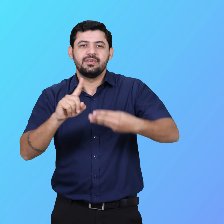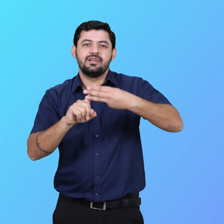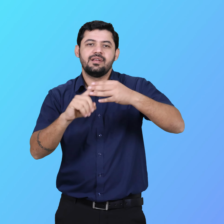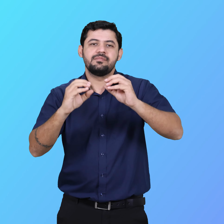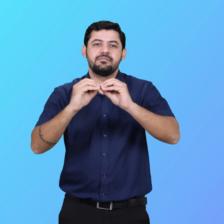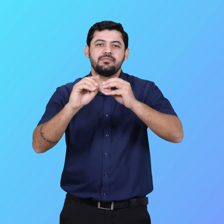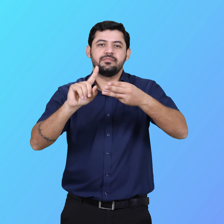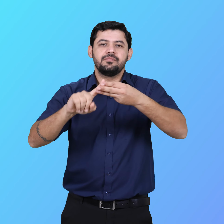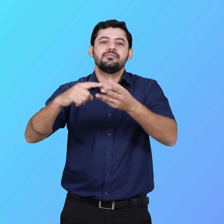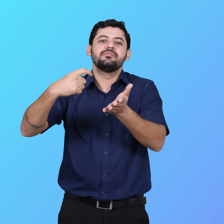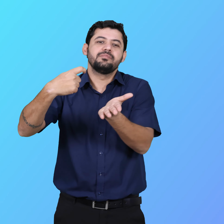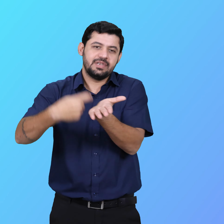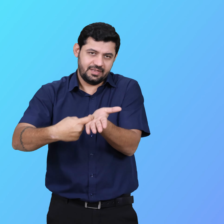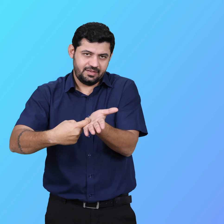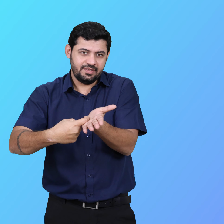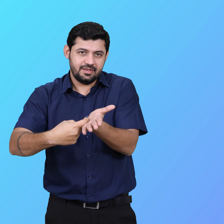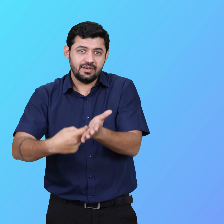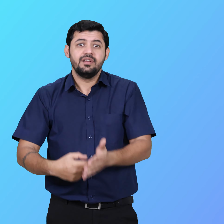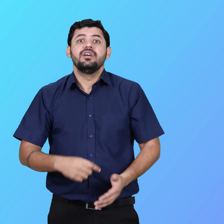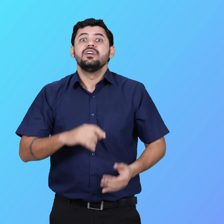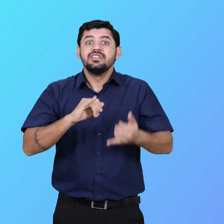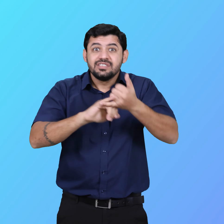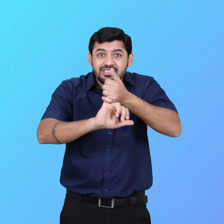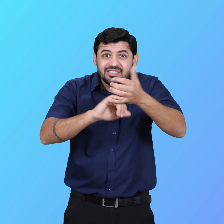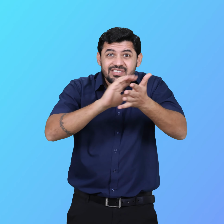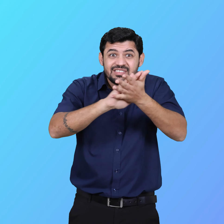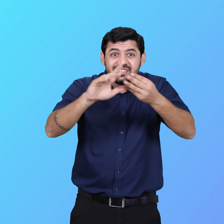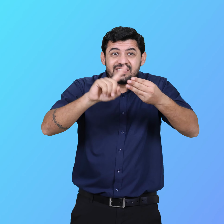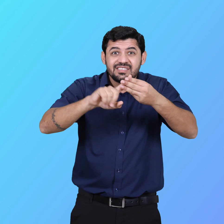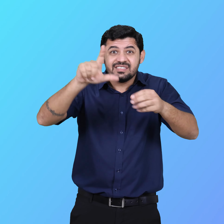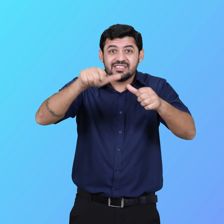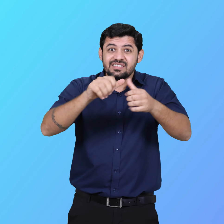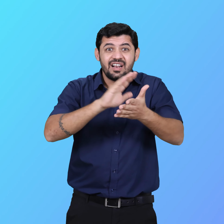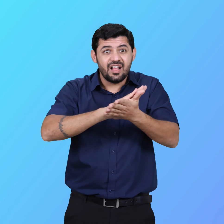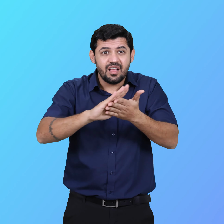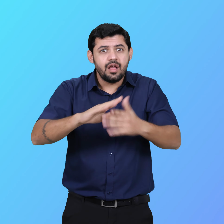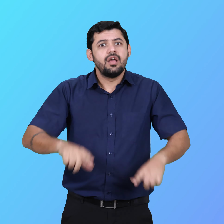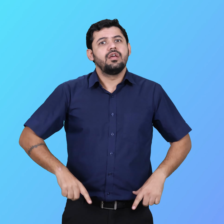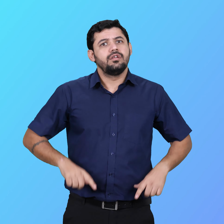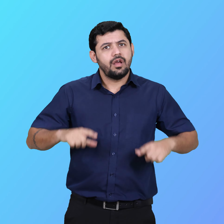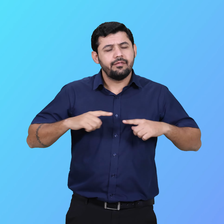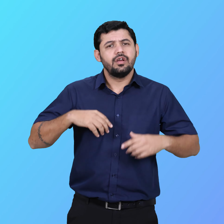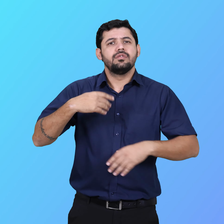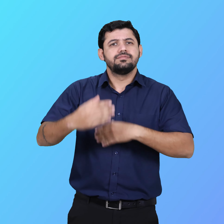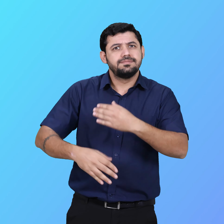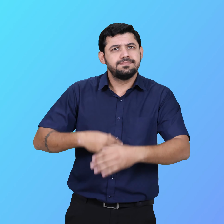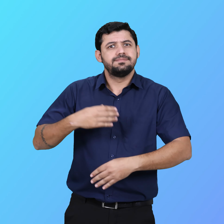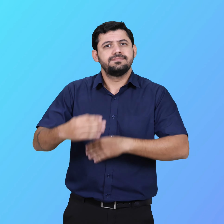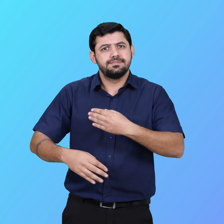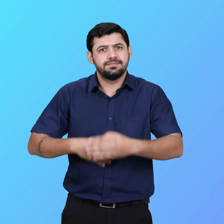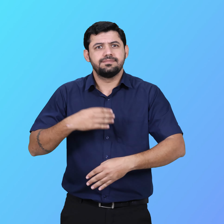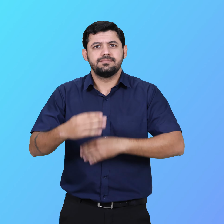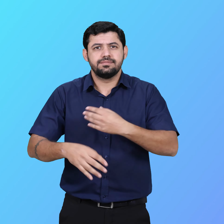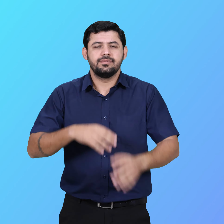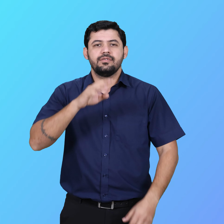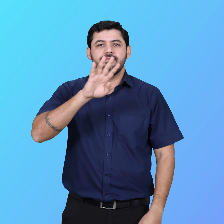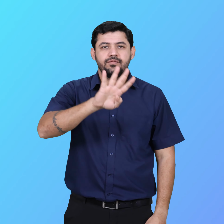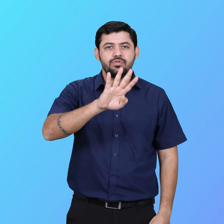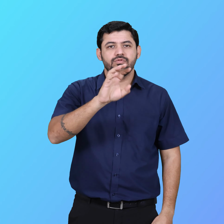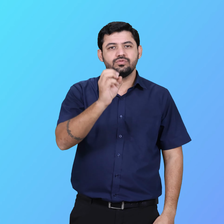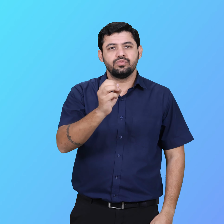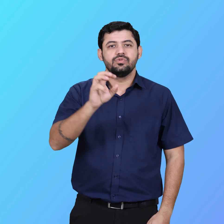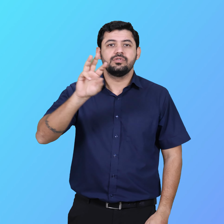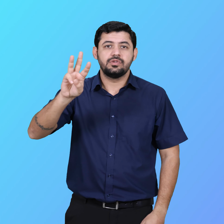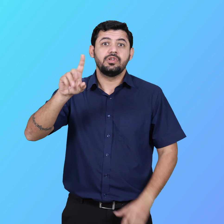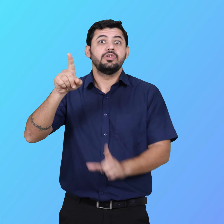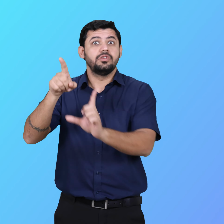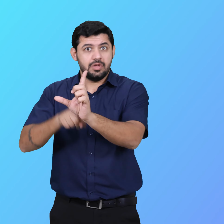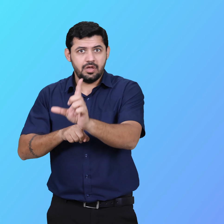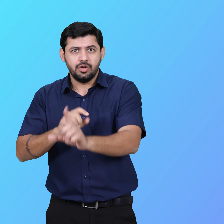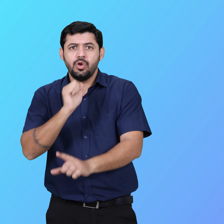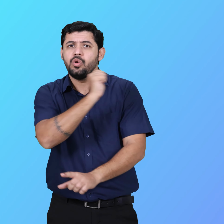After that, Shelah lived 403 years. During that time, he had other sons and daughters.